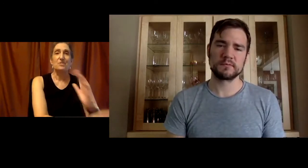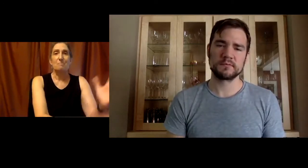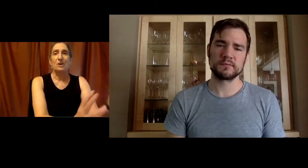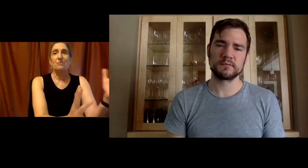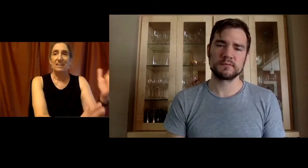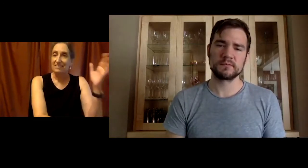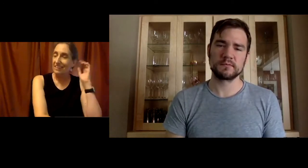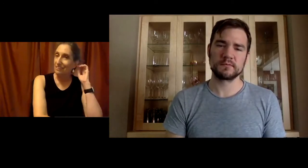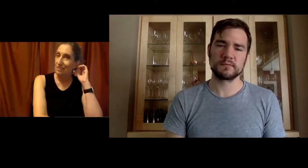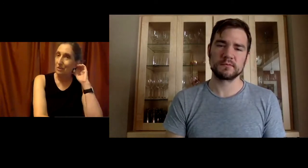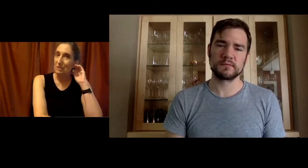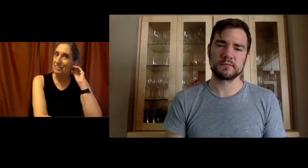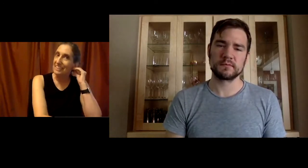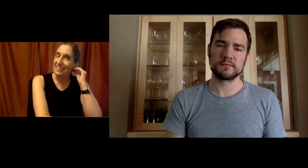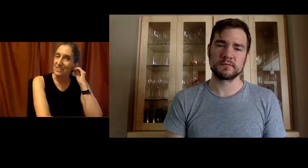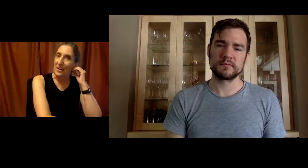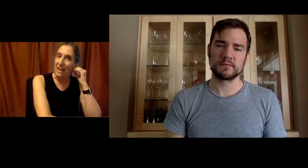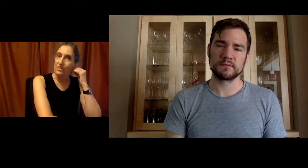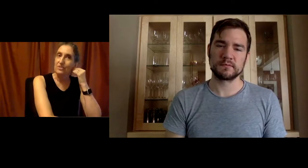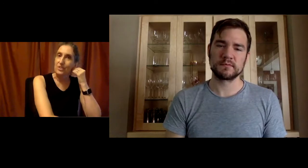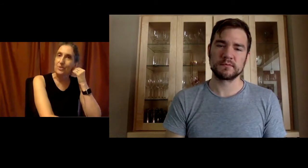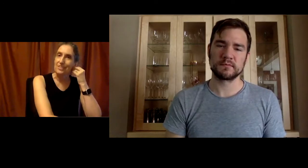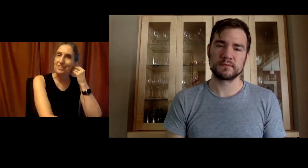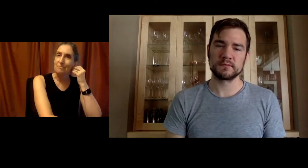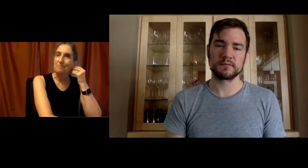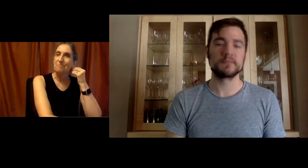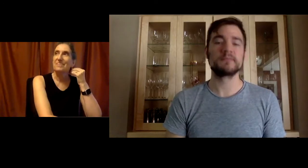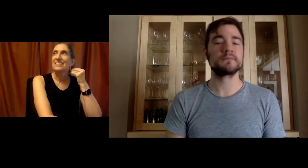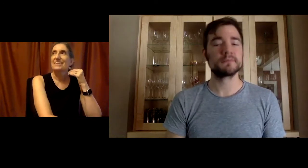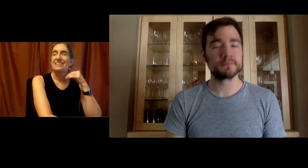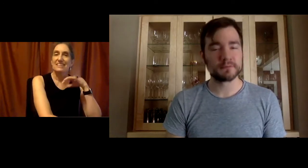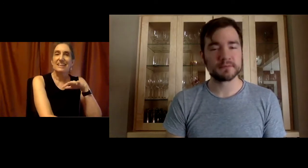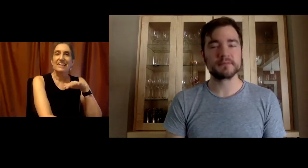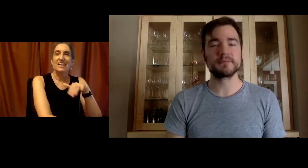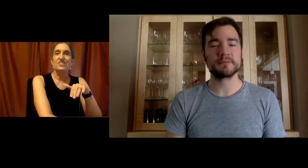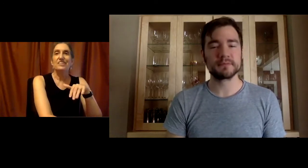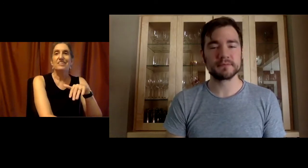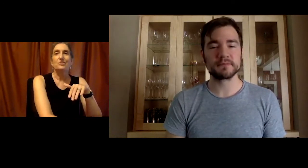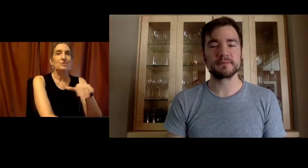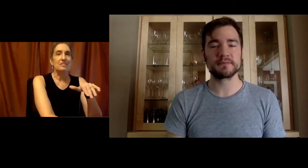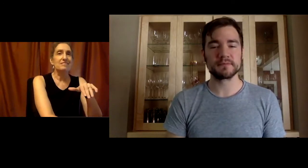there's a park right outside the theater building. And so I gather they're doing some, like occasionally they'll do scenes